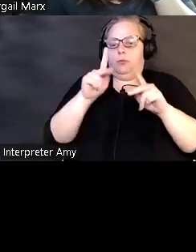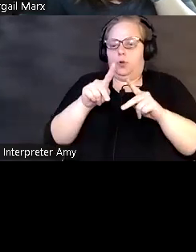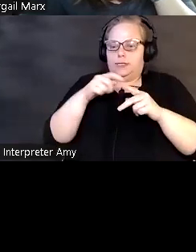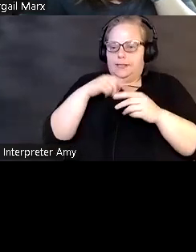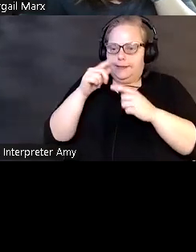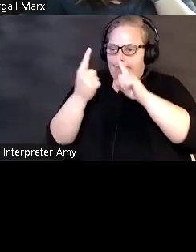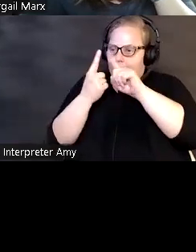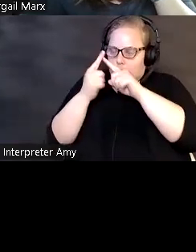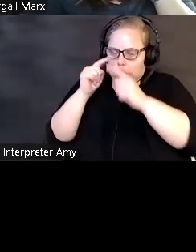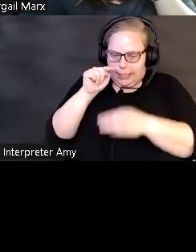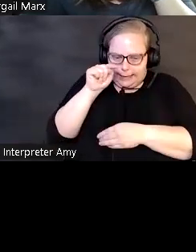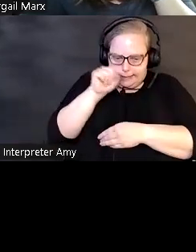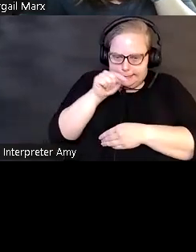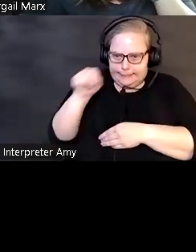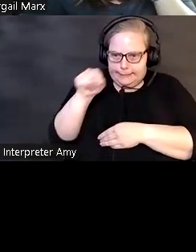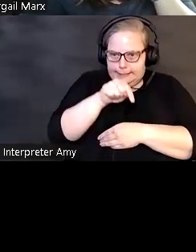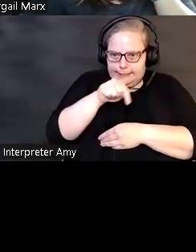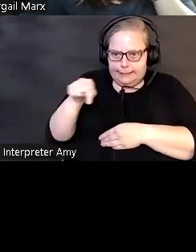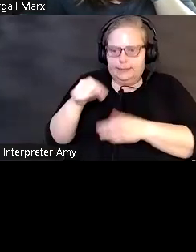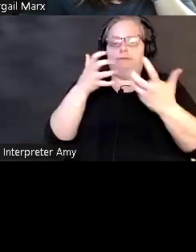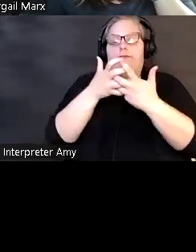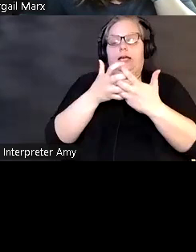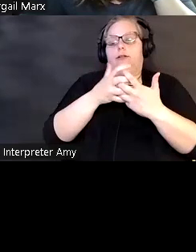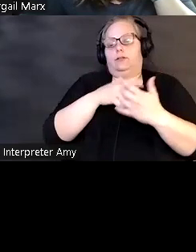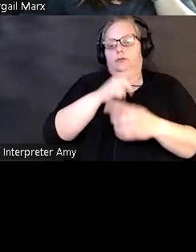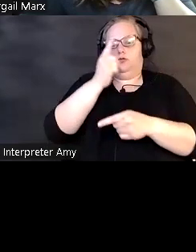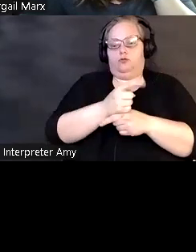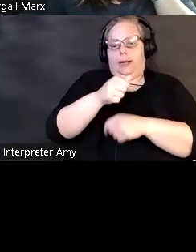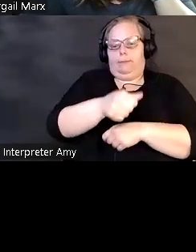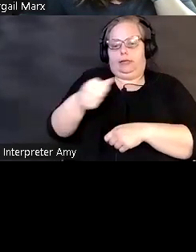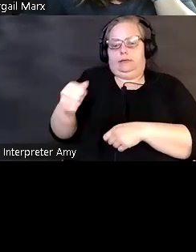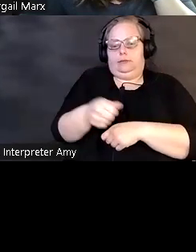and it helps just with getting the right buttons sometimes.